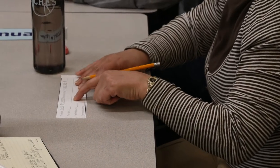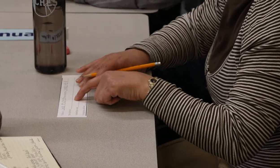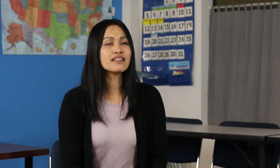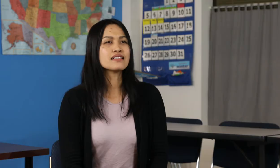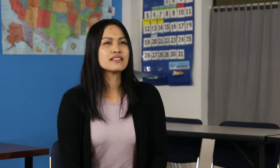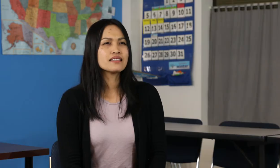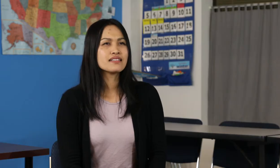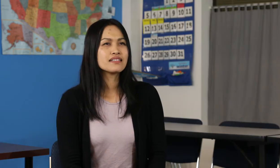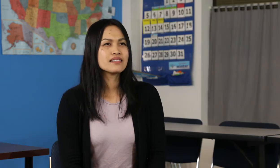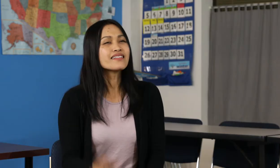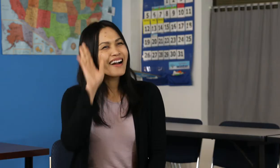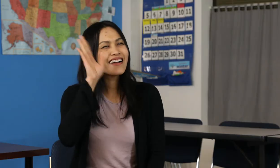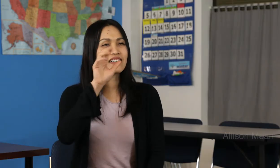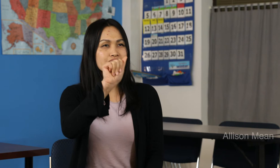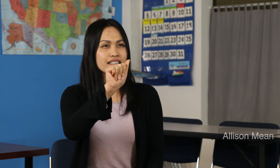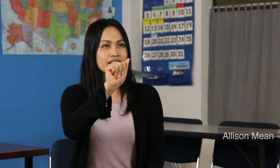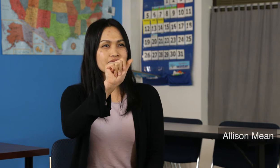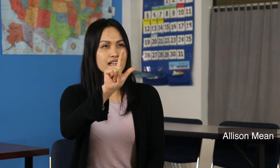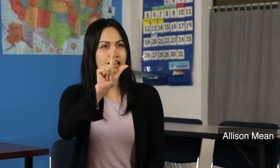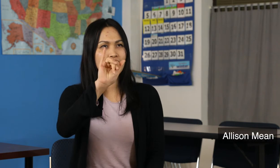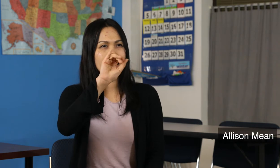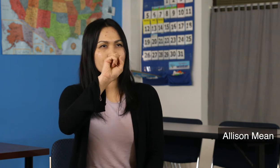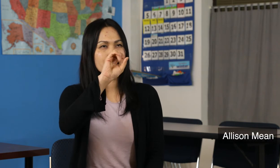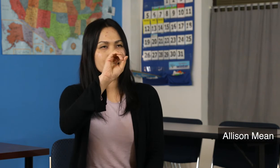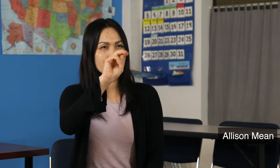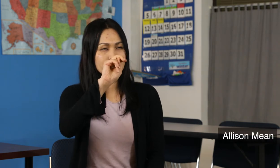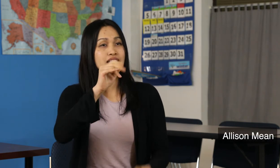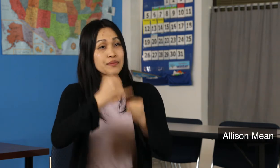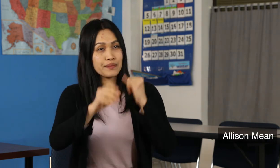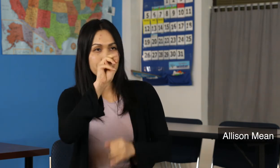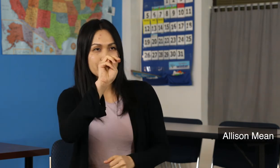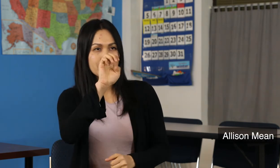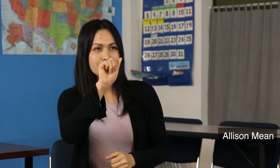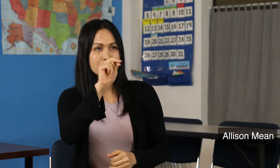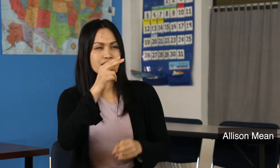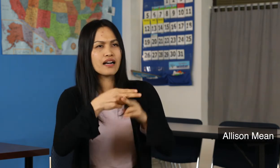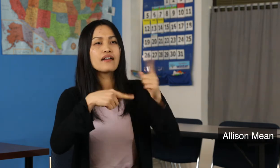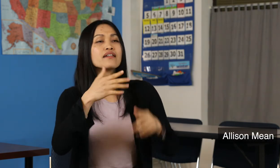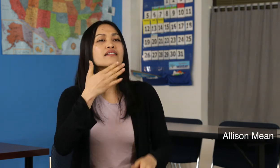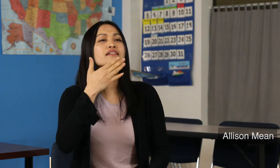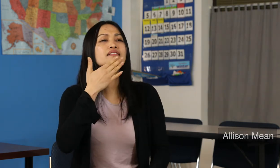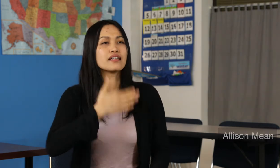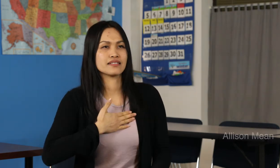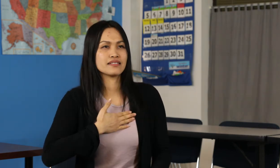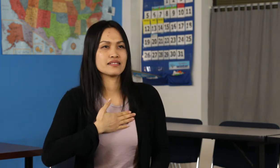Hi, Allison, last Mean name sign [flat hand moving from chin to chest]